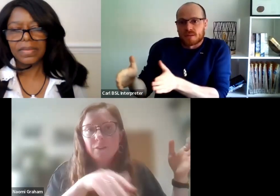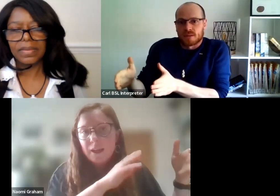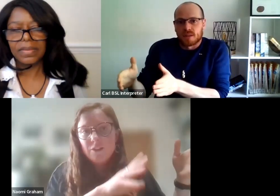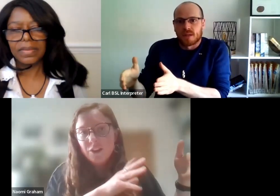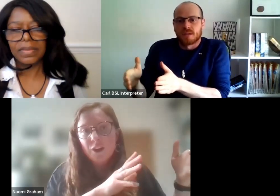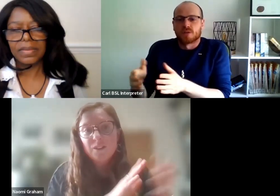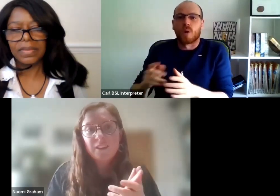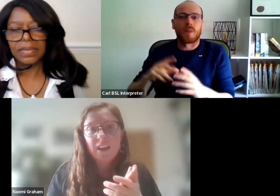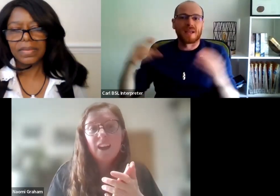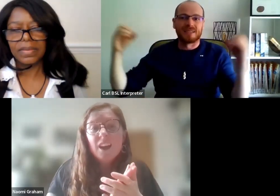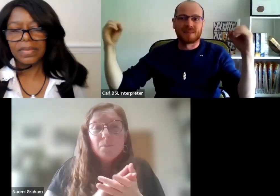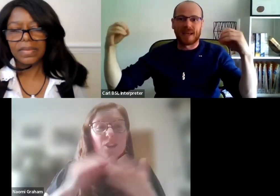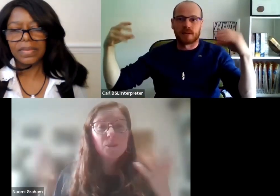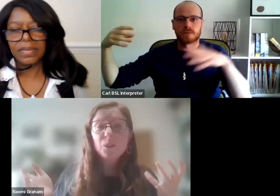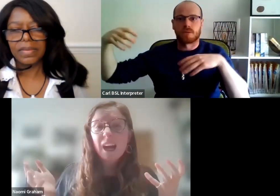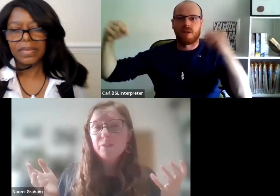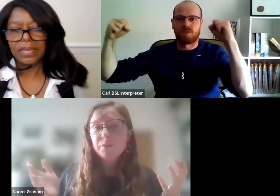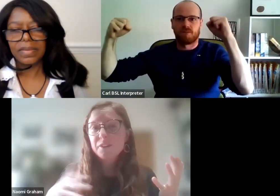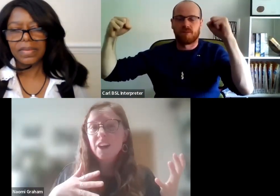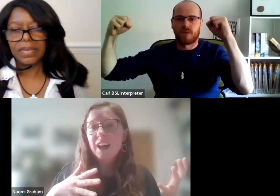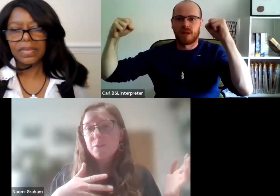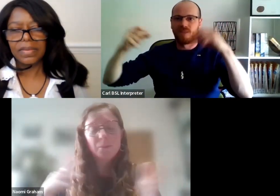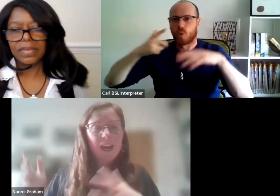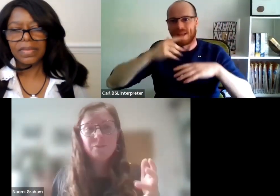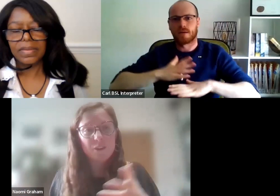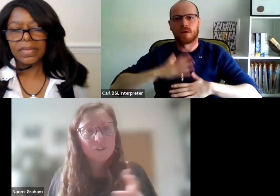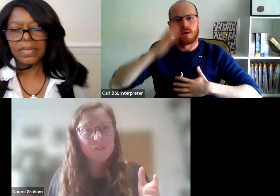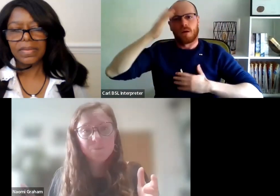a bit of space you can go and sit there, because we all have different times when we have different